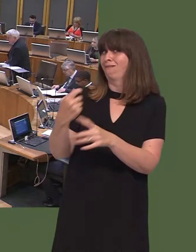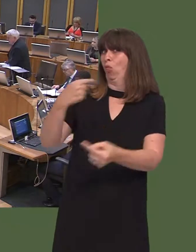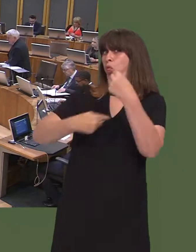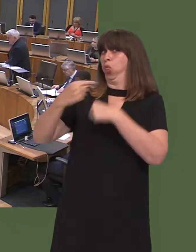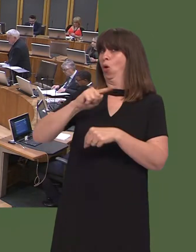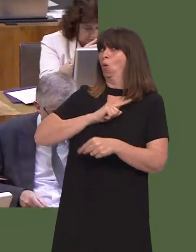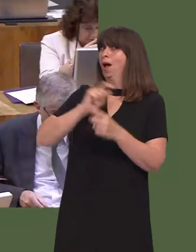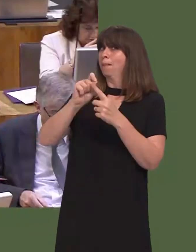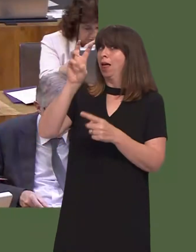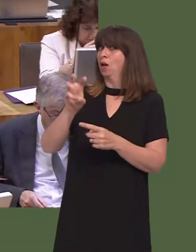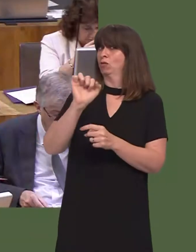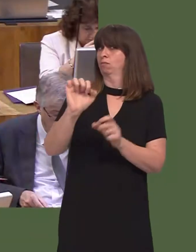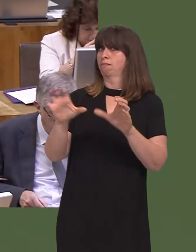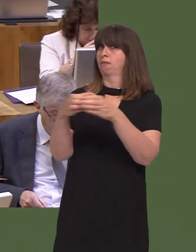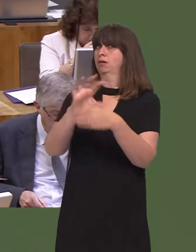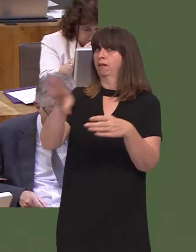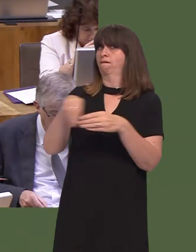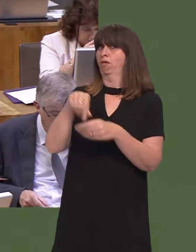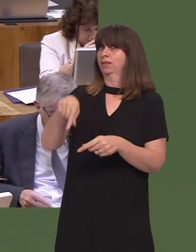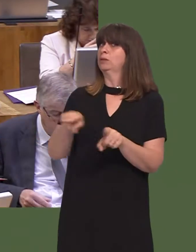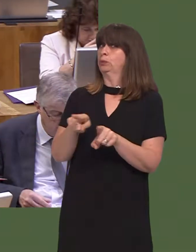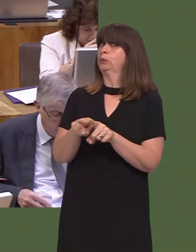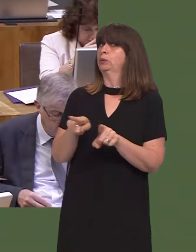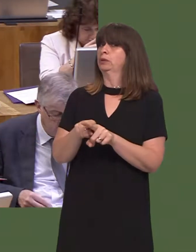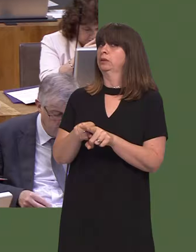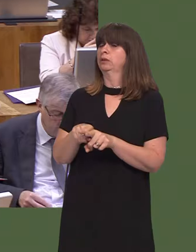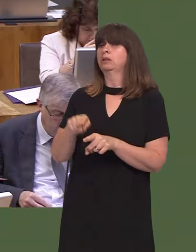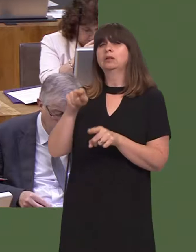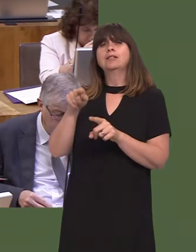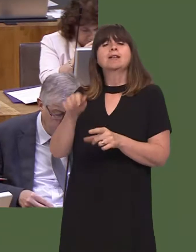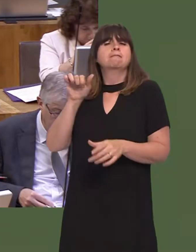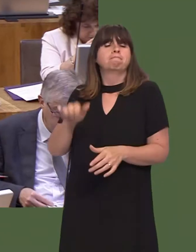from his own party as well. But, regardless of that fact, this was not an episode that